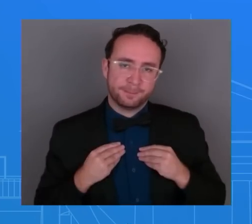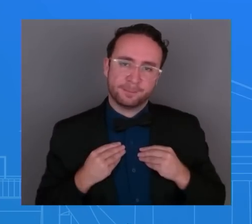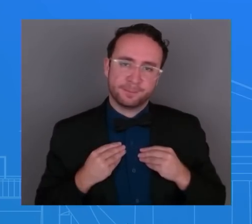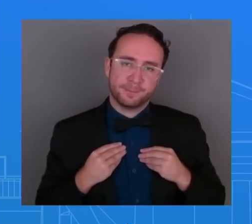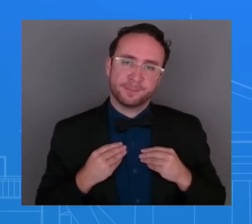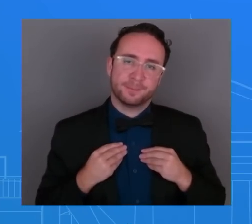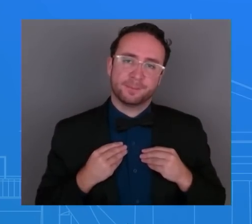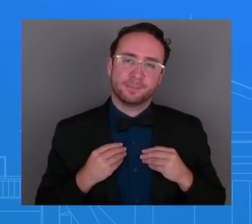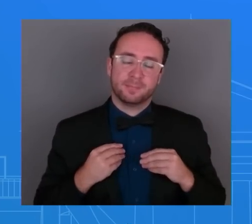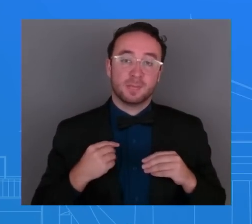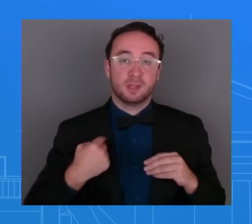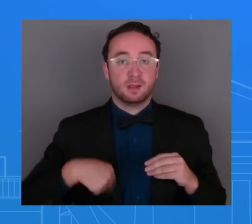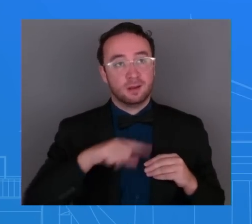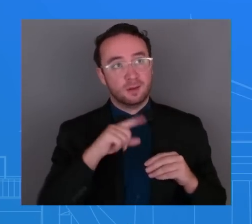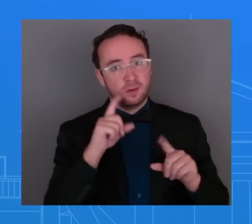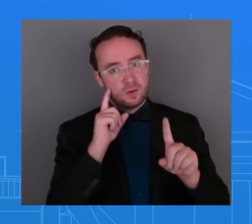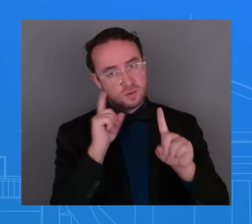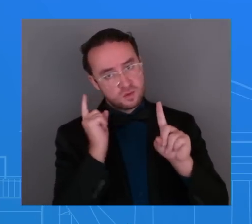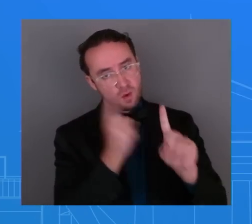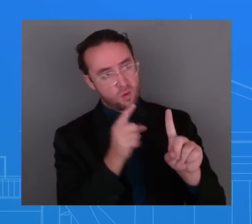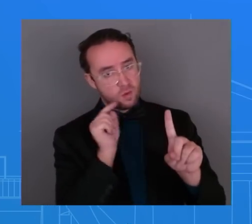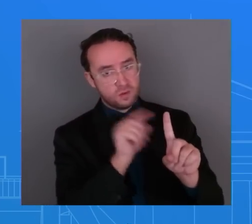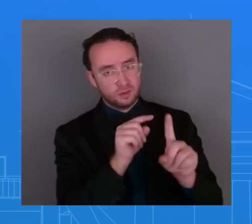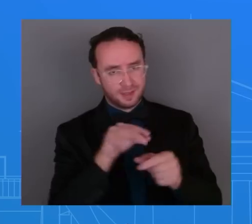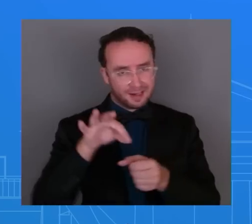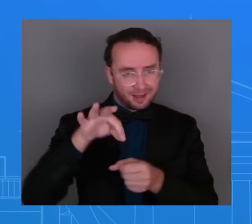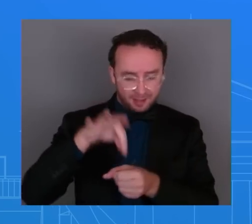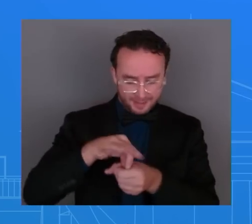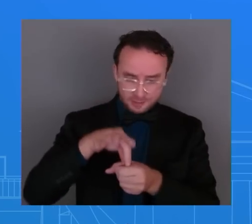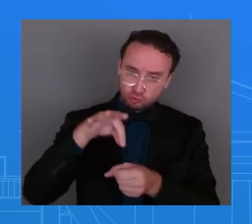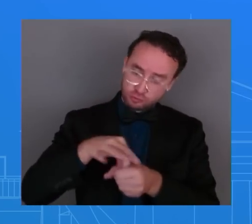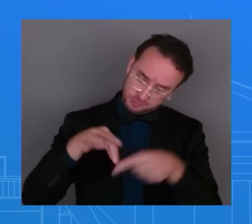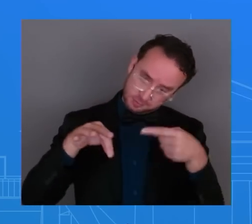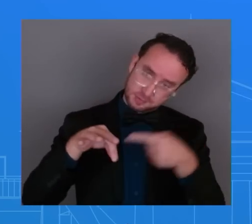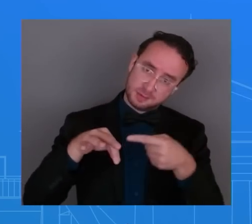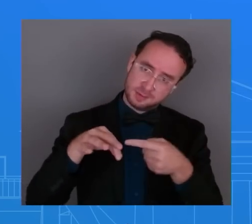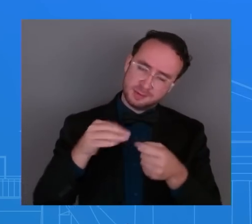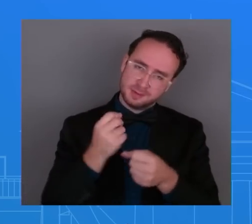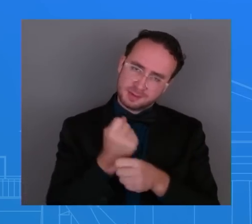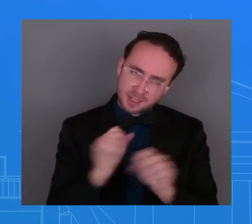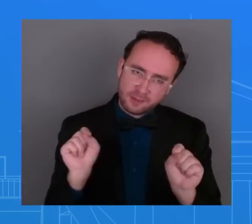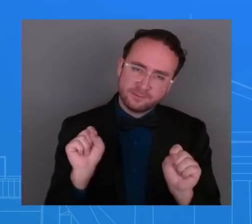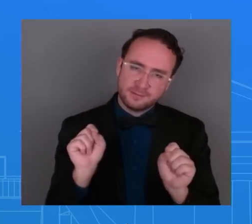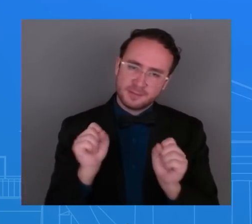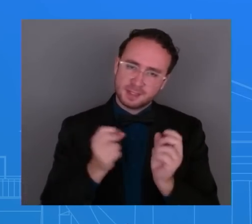even as the threat landscape has become increasingly complicated. But for this particular question, I --